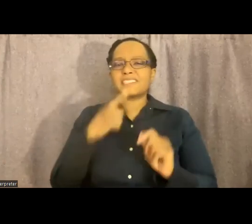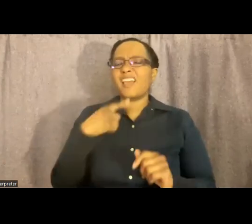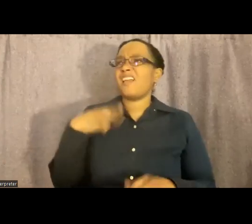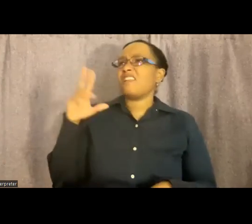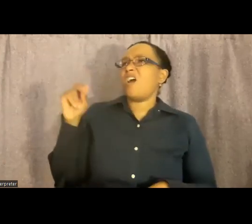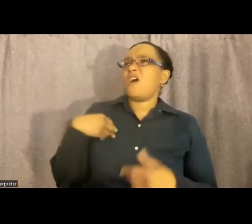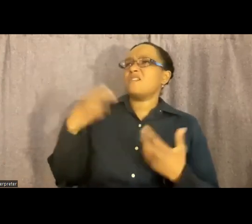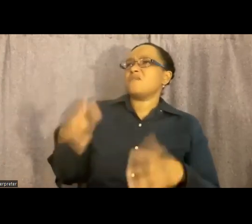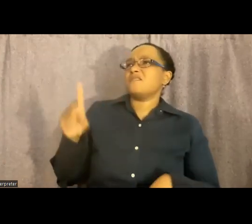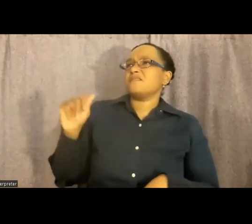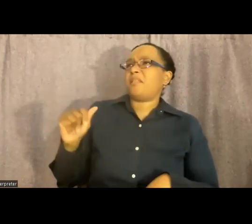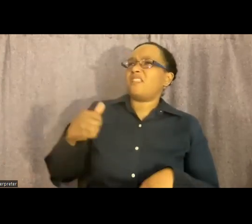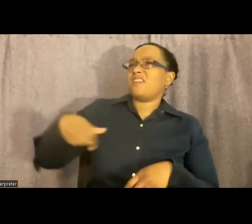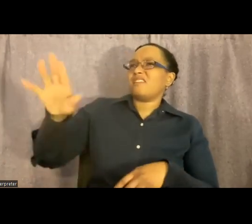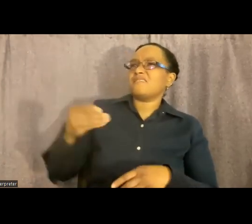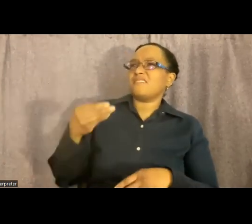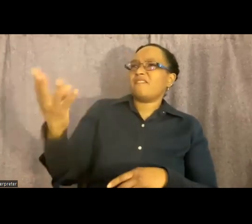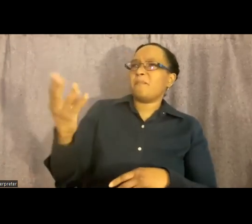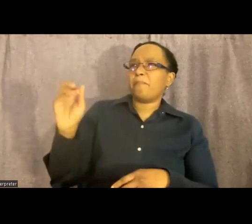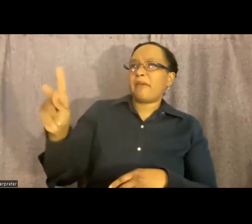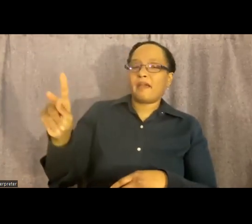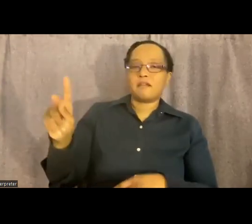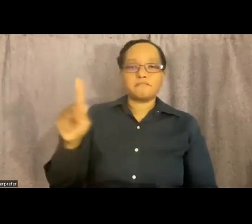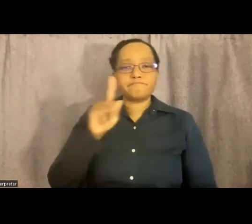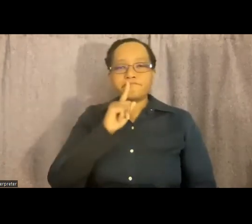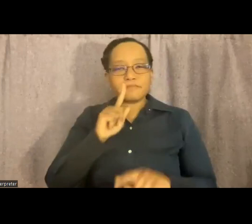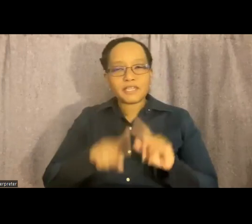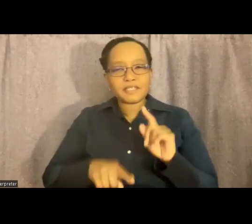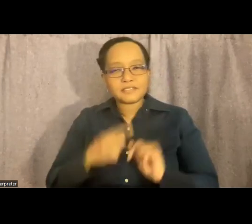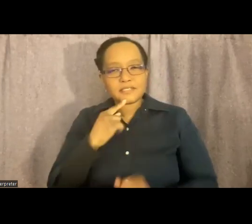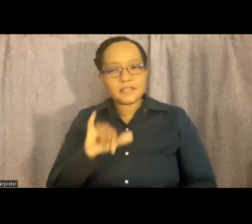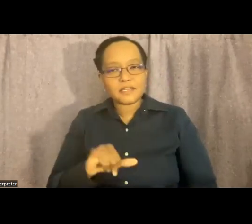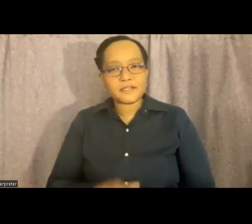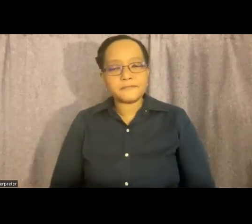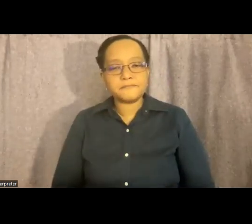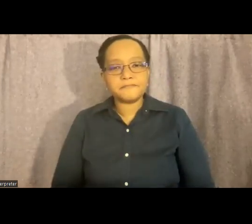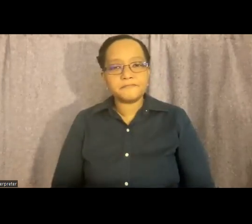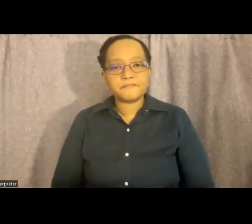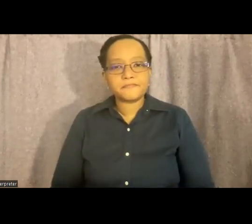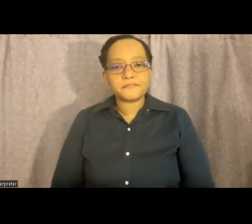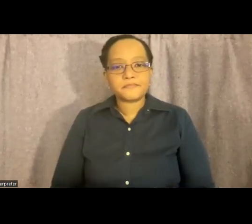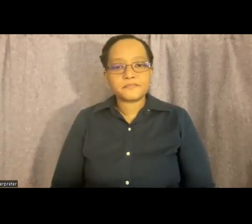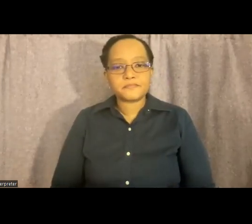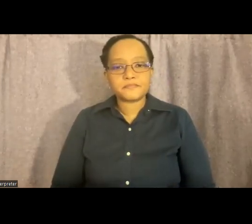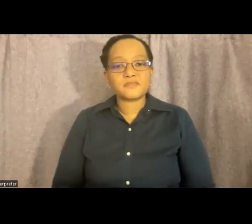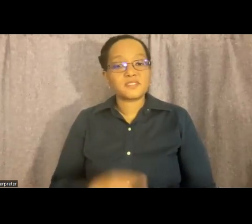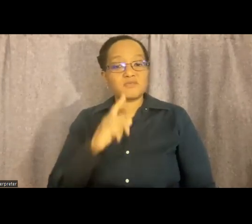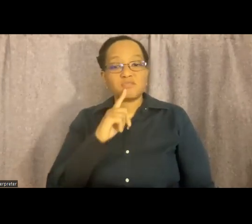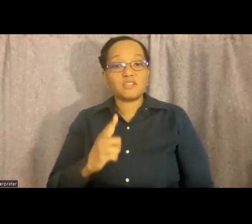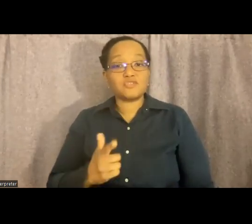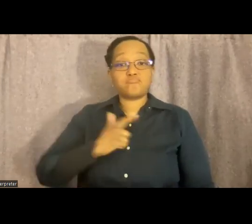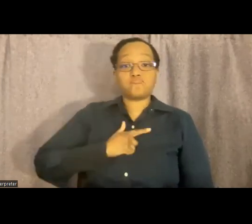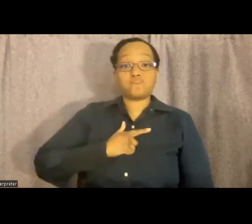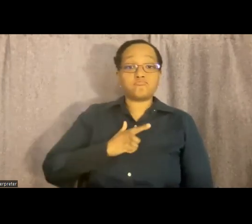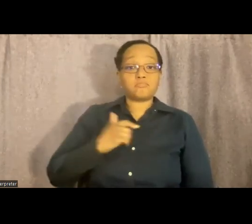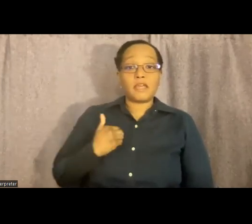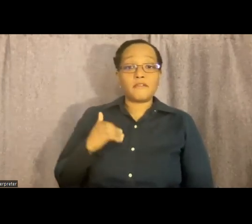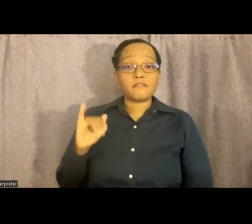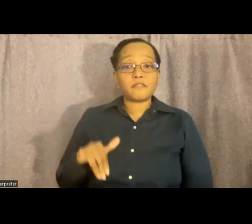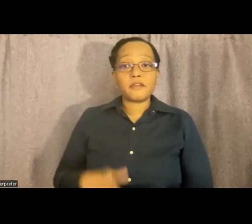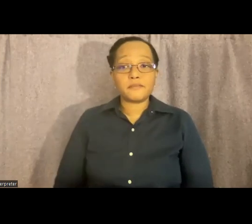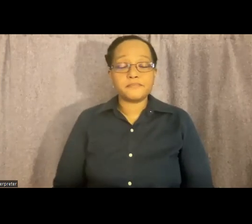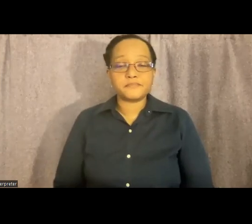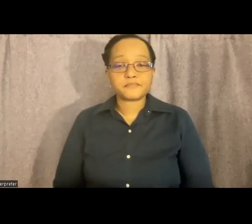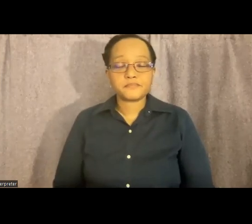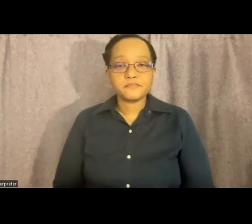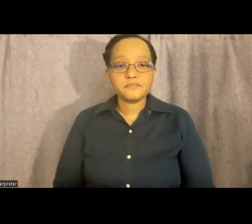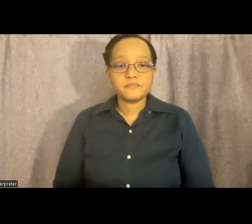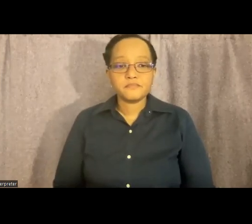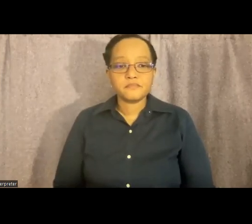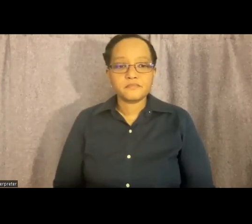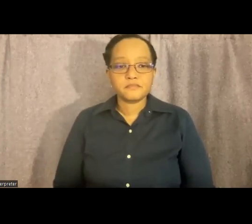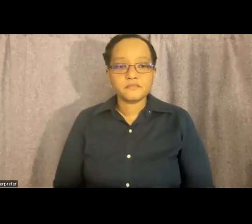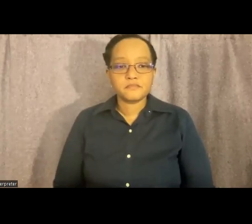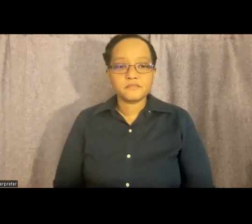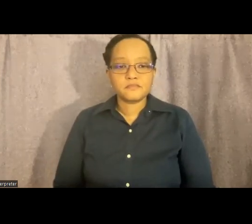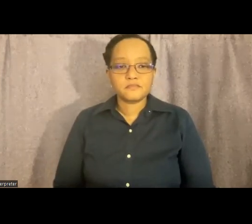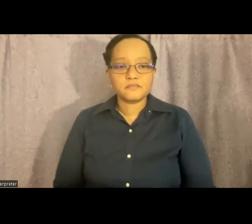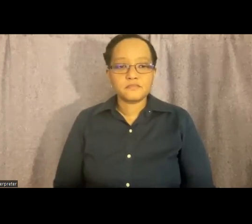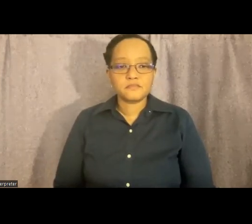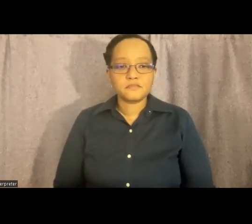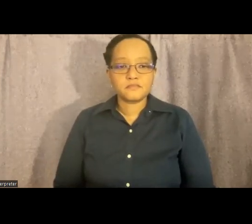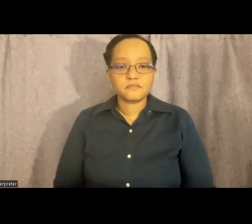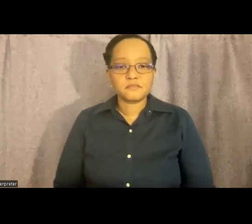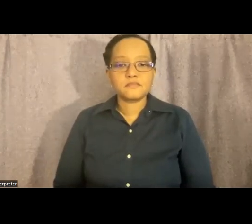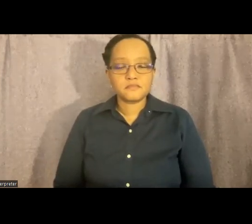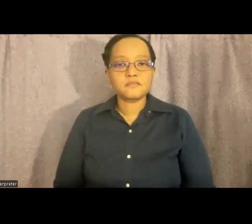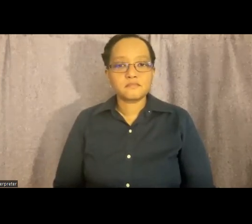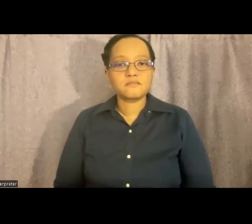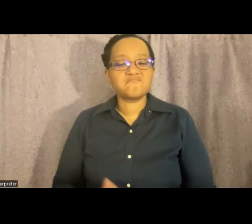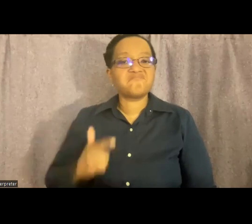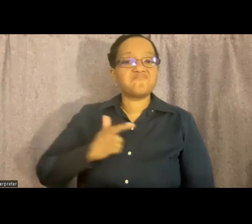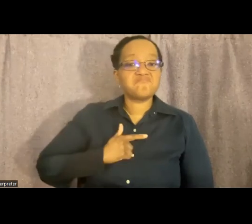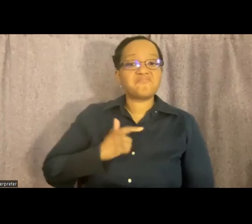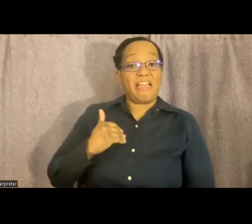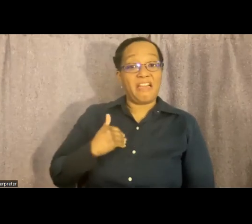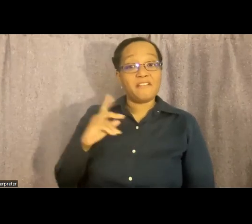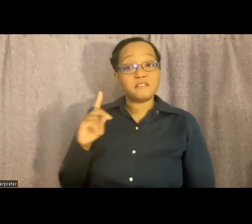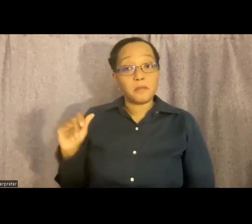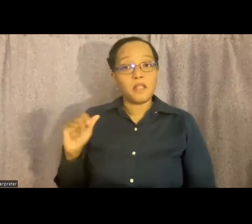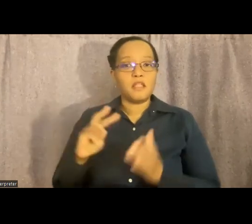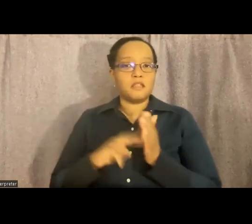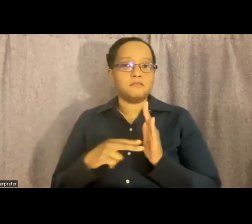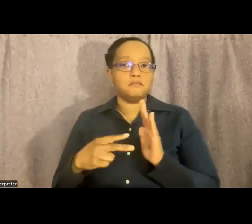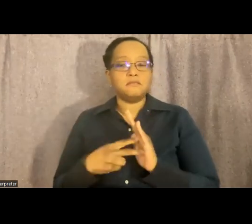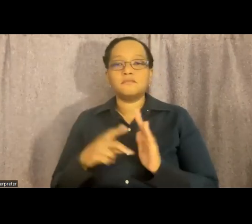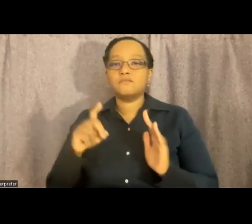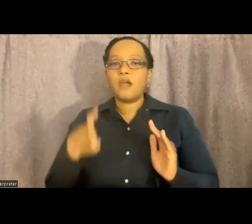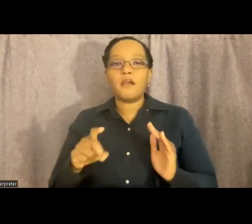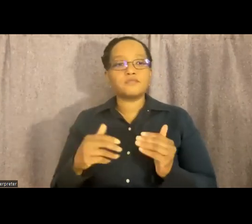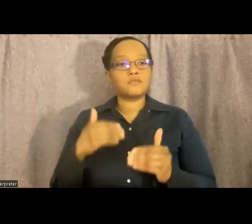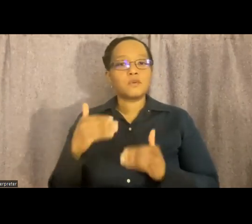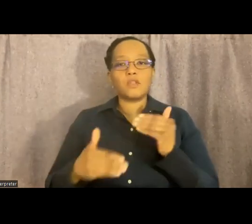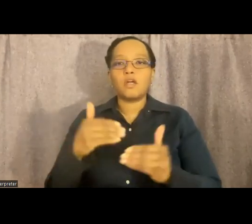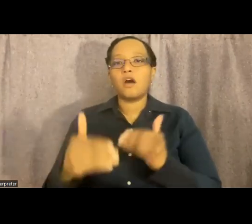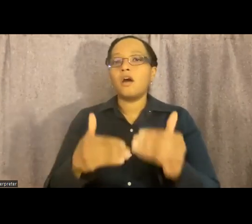follow the rules , you are doing okay . I knew I wanted to live - - as for my foster